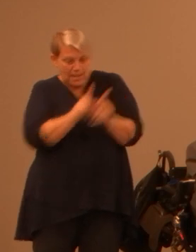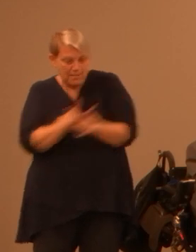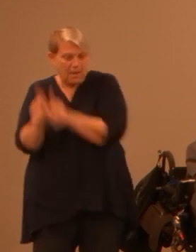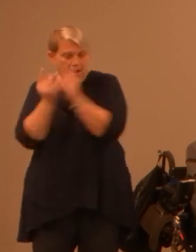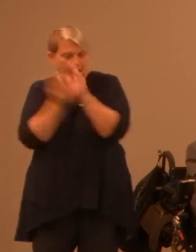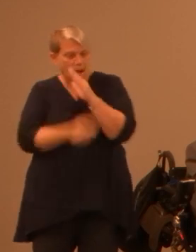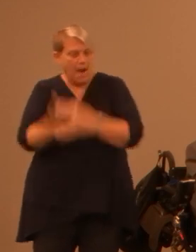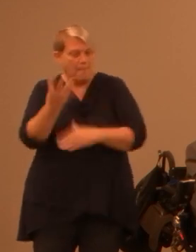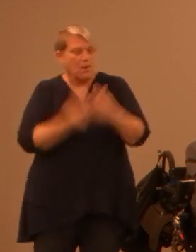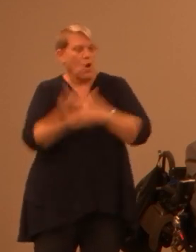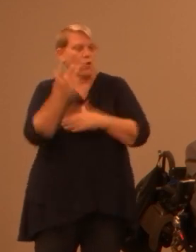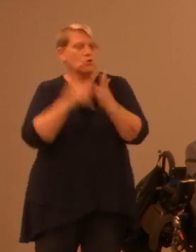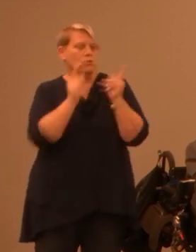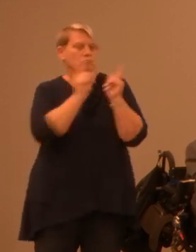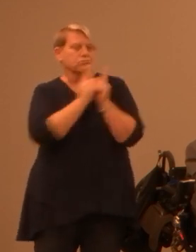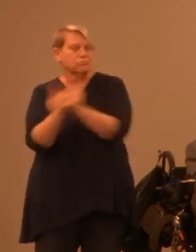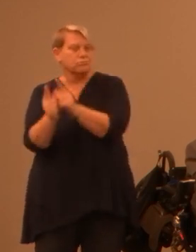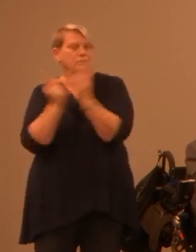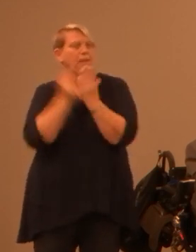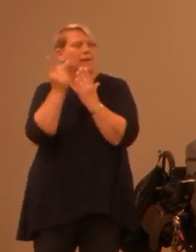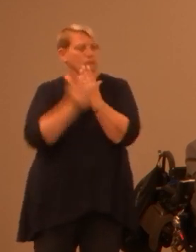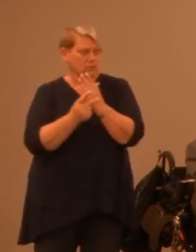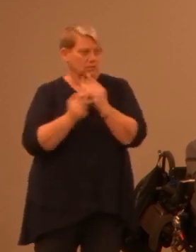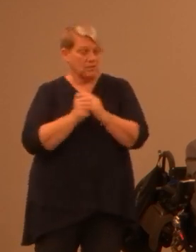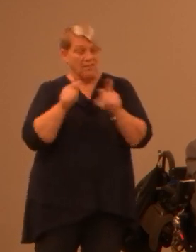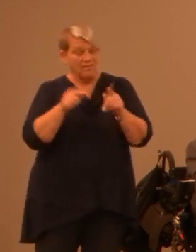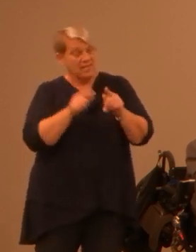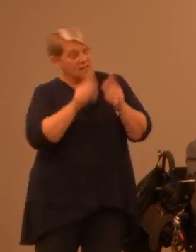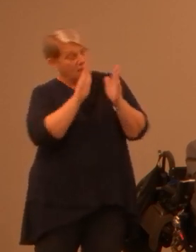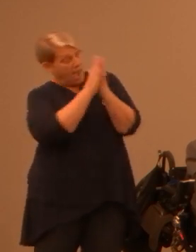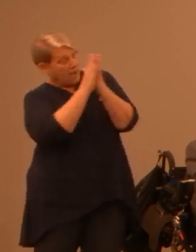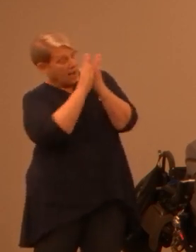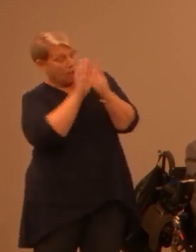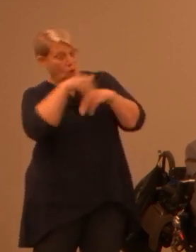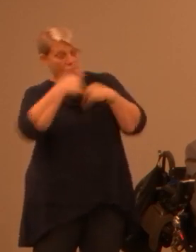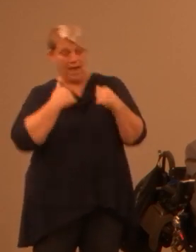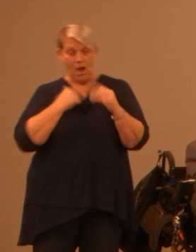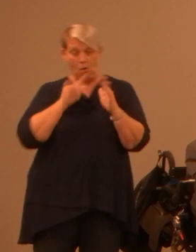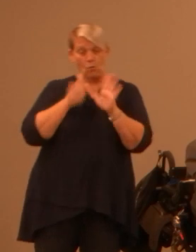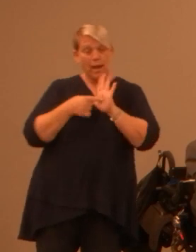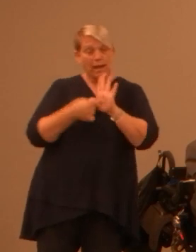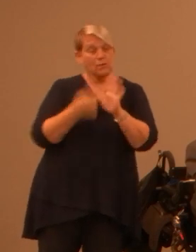of pages. This accolade is not just a recognition of our achievements,